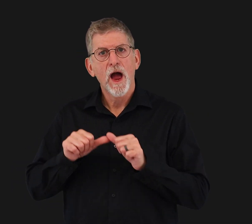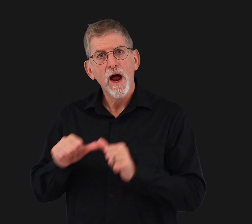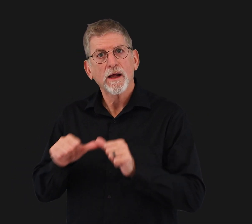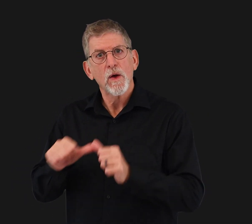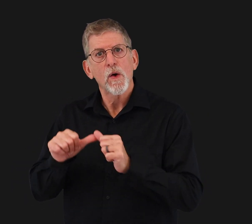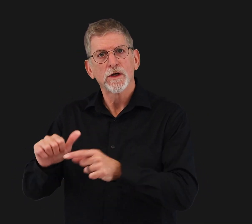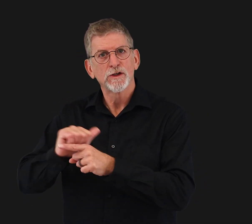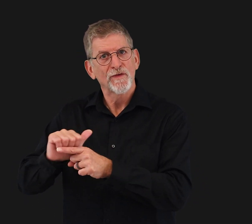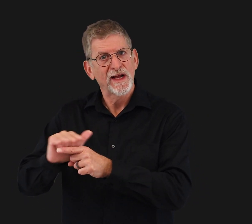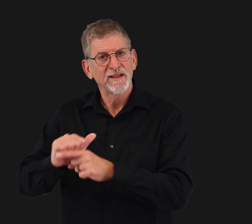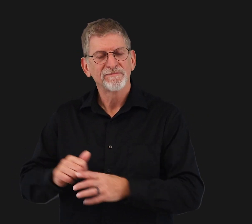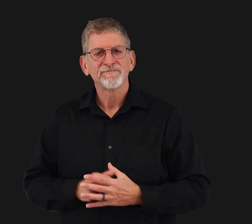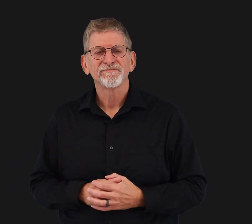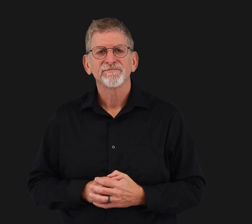Ongoing training